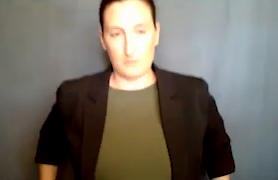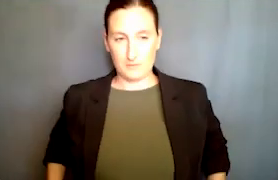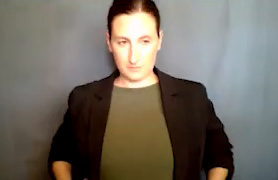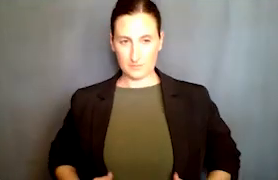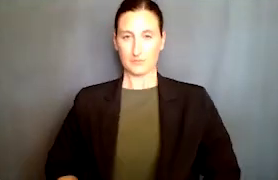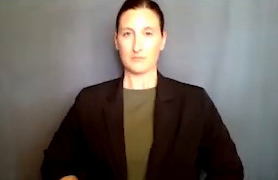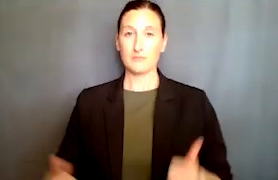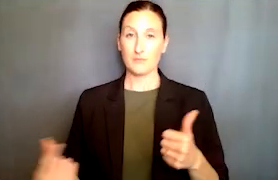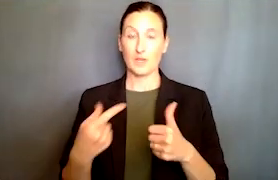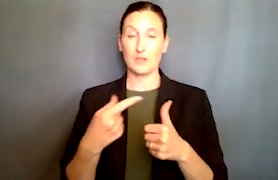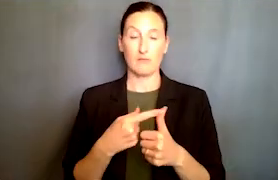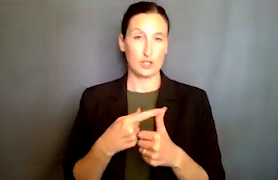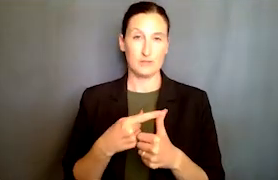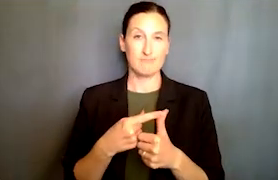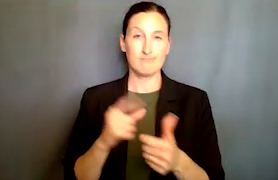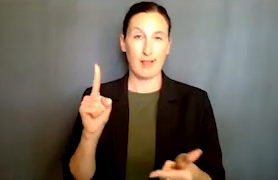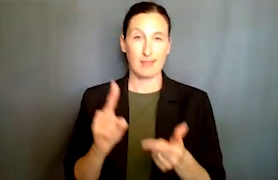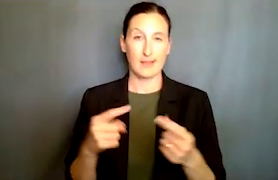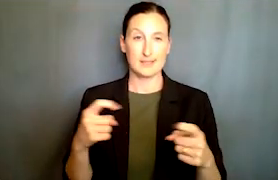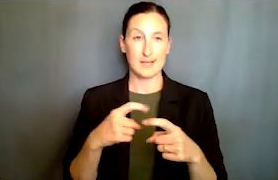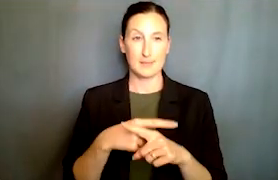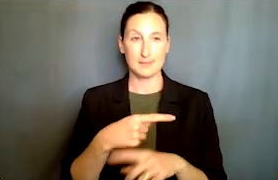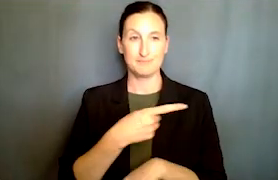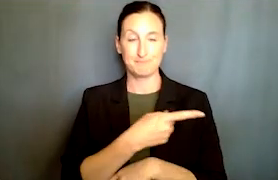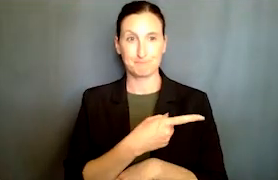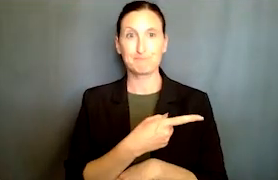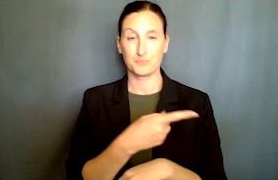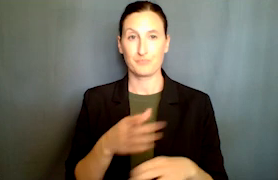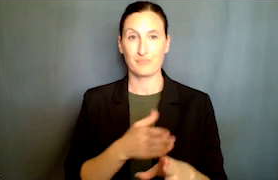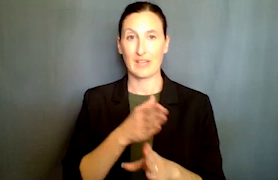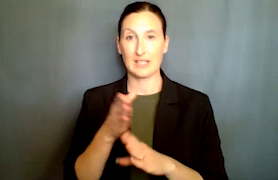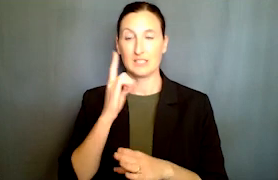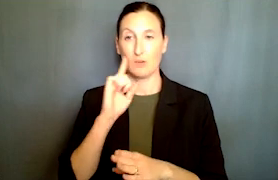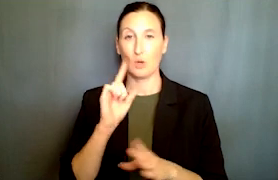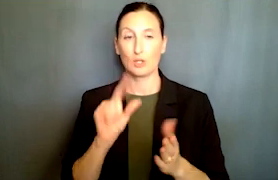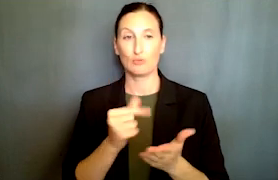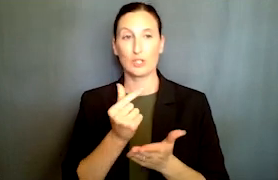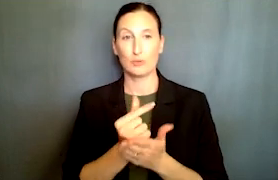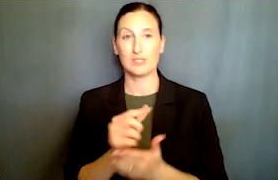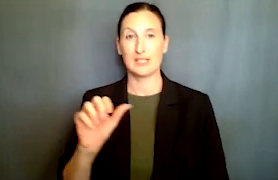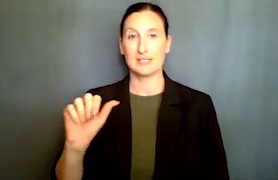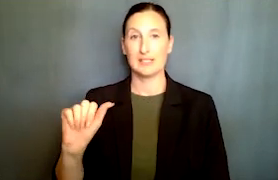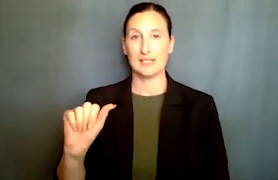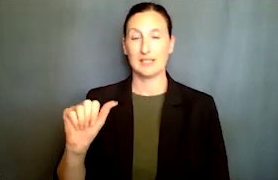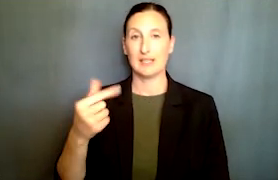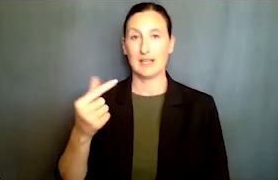is the MPS Alliance for Graduate Education and the Professoriate, that's AGEP that's acronym